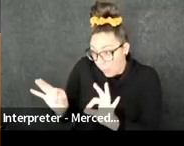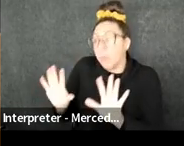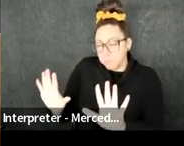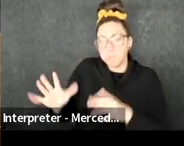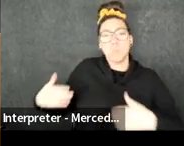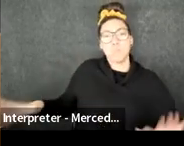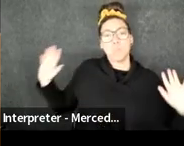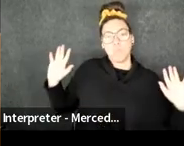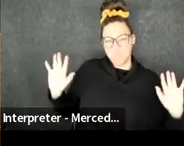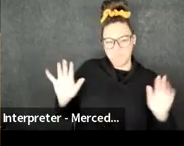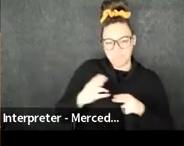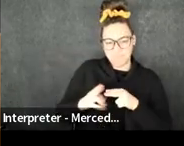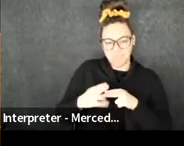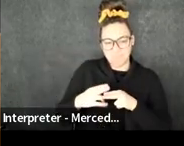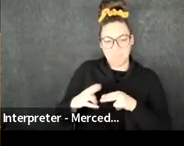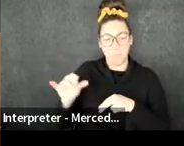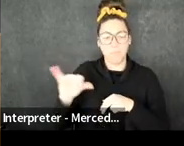and also community resources as well.